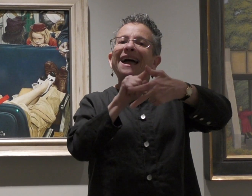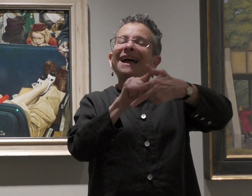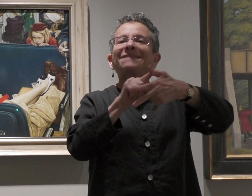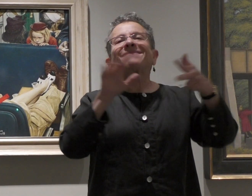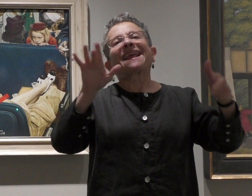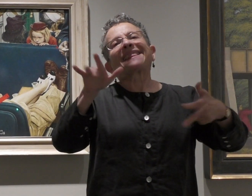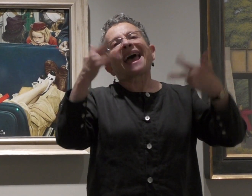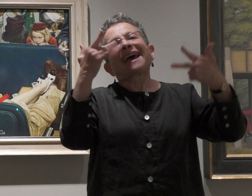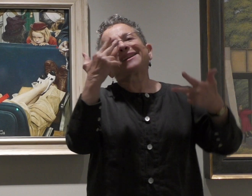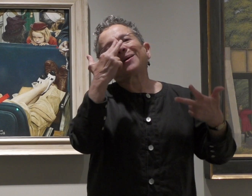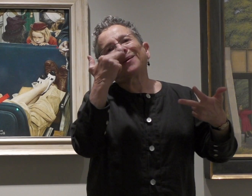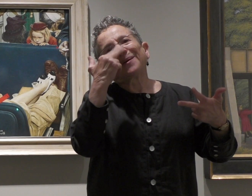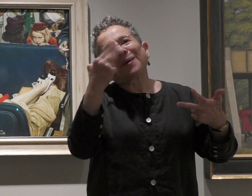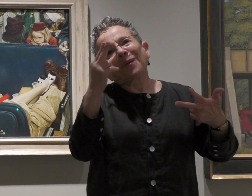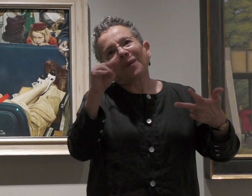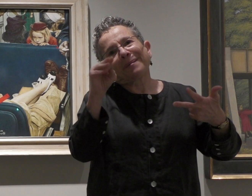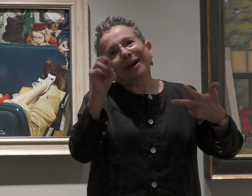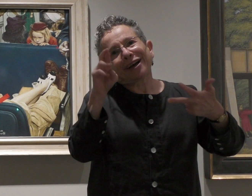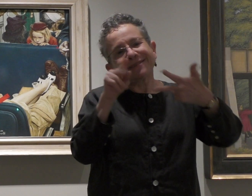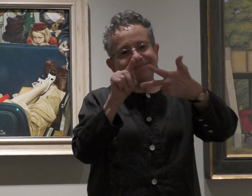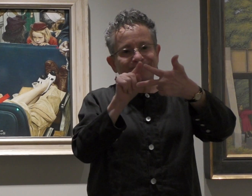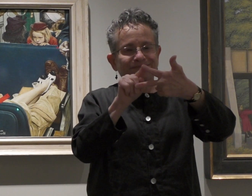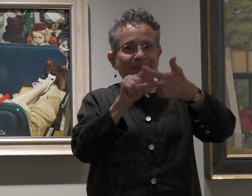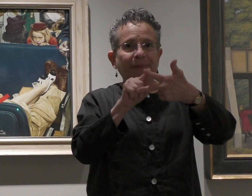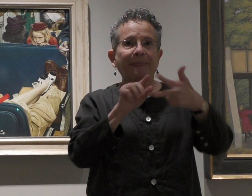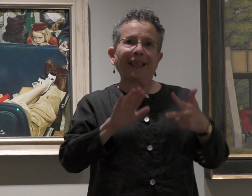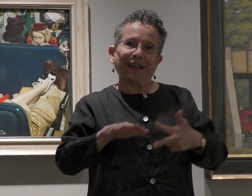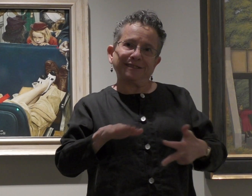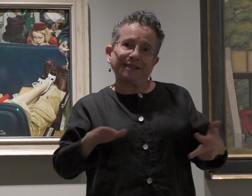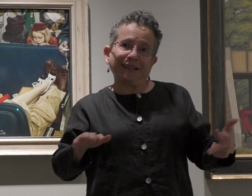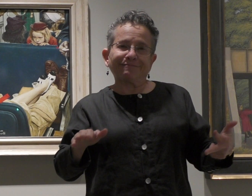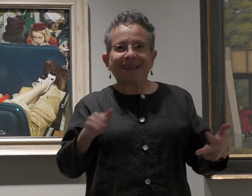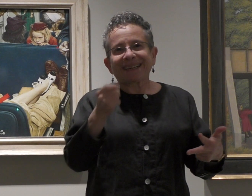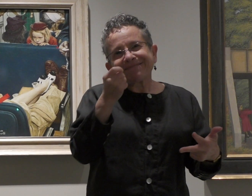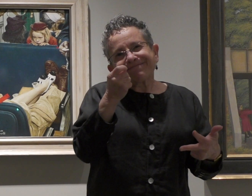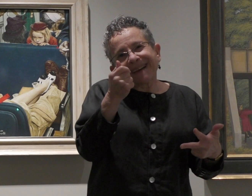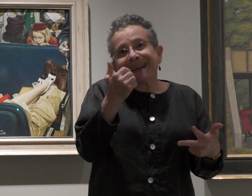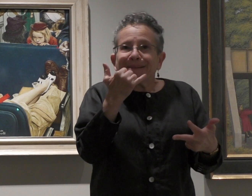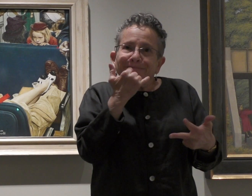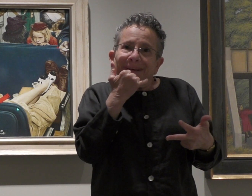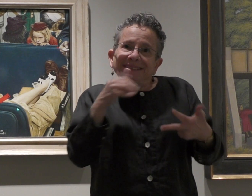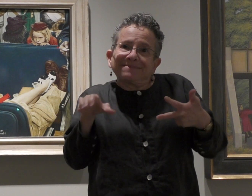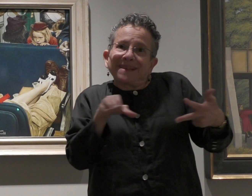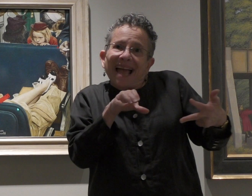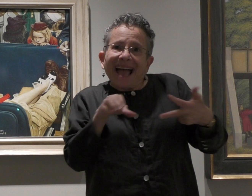First, many of his works contain light touches of humor. Second, Rockwell frequently captures moments of children misbehaving.